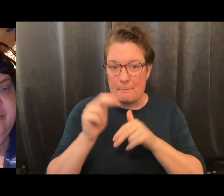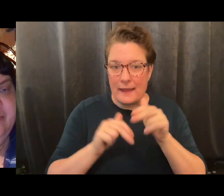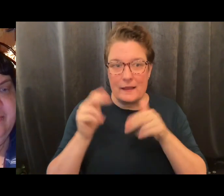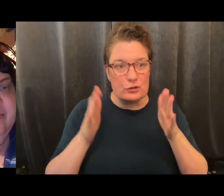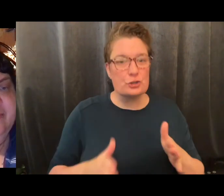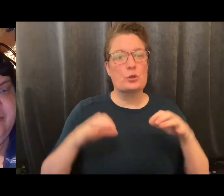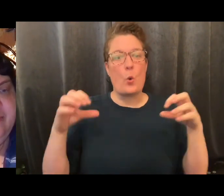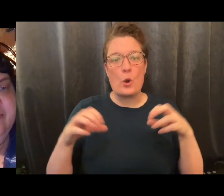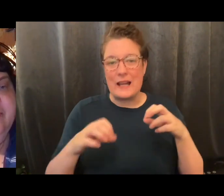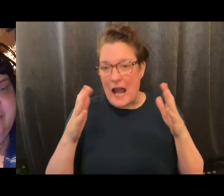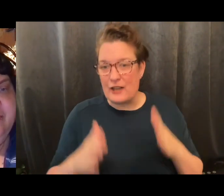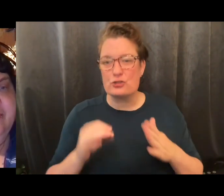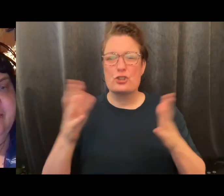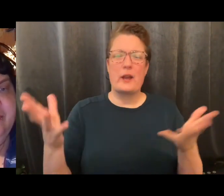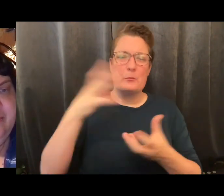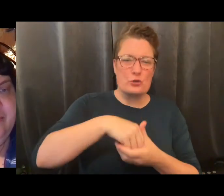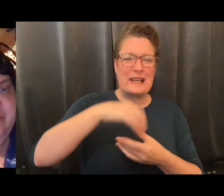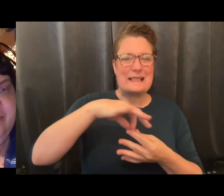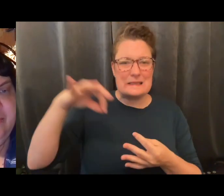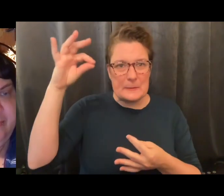and creativity to the whole process.